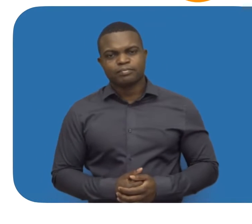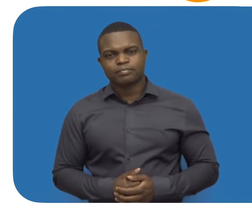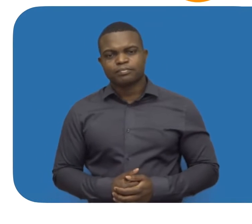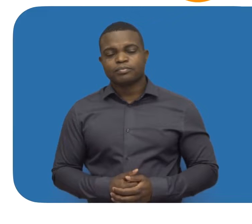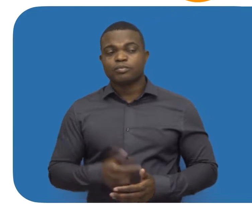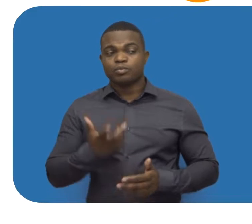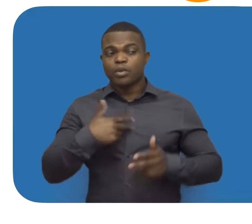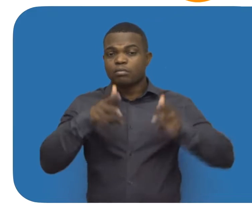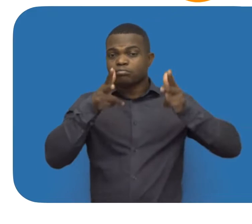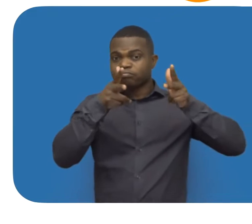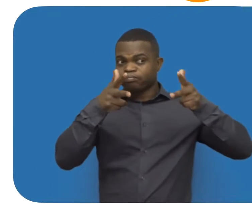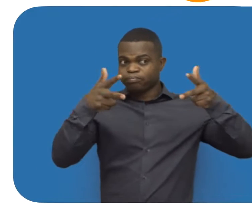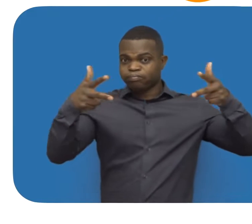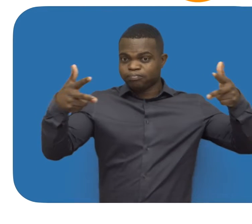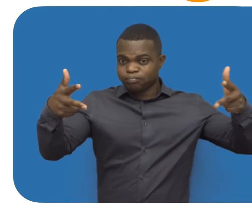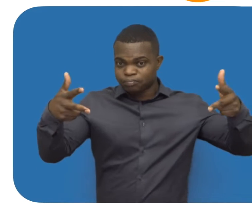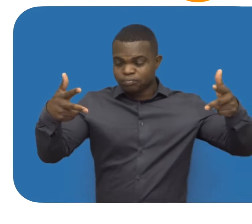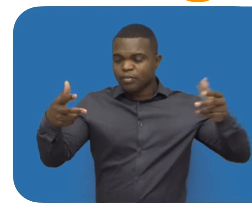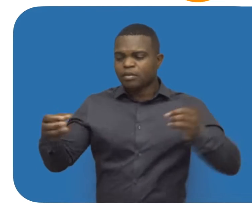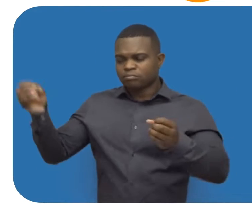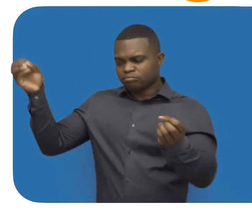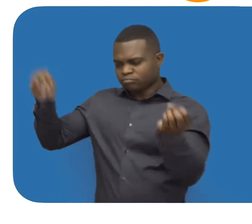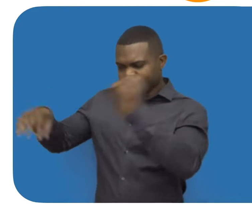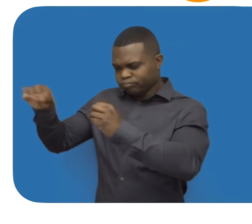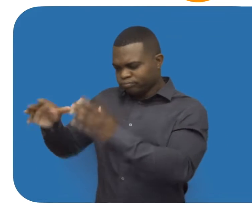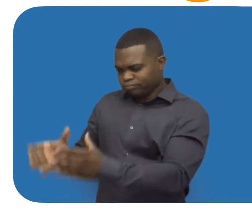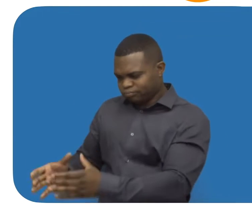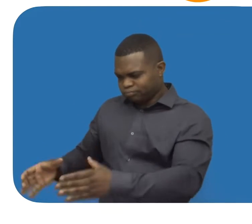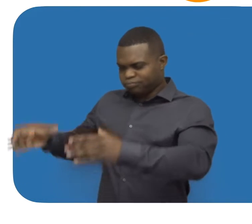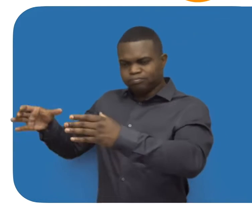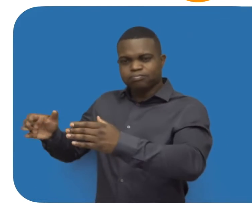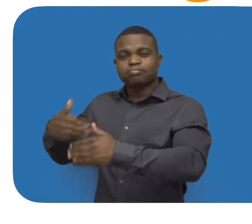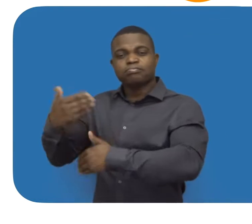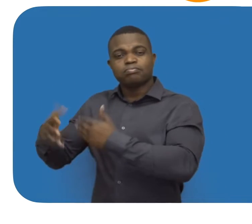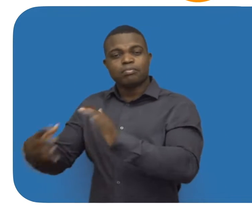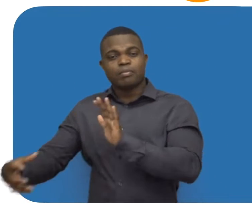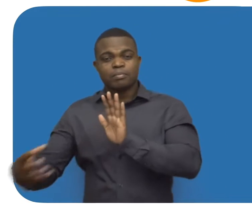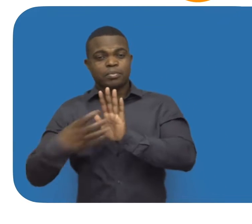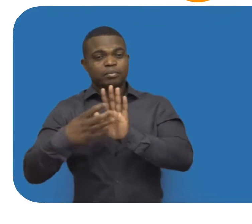During the creation and publication of the corpus, the team followed established best practices